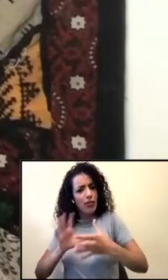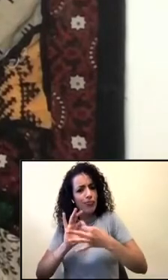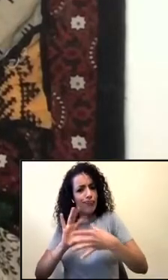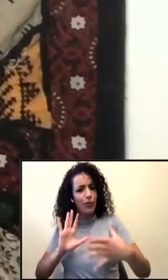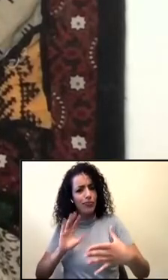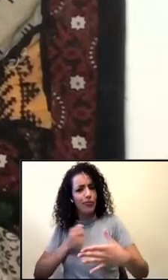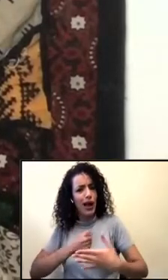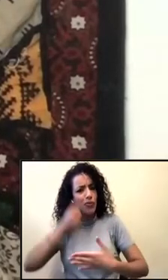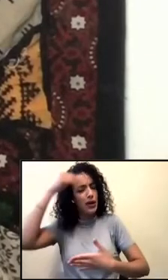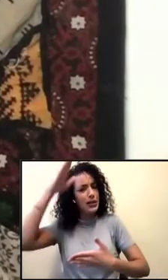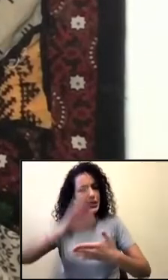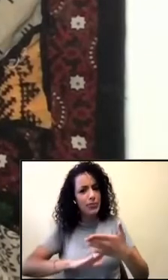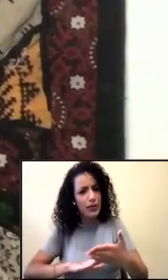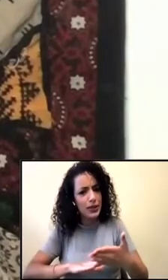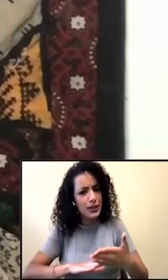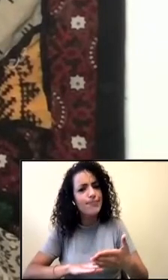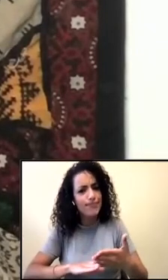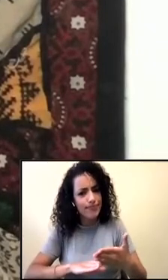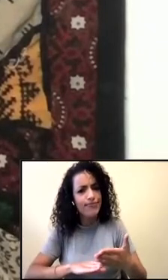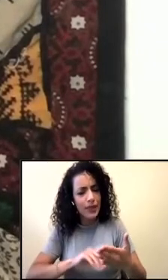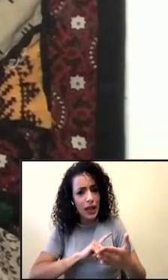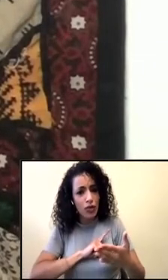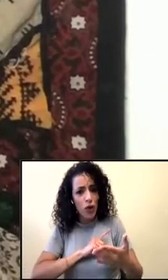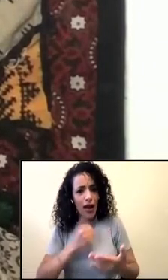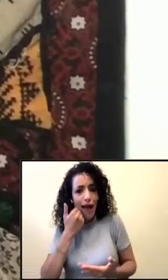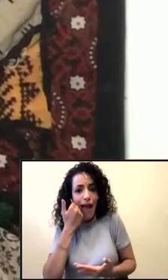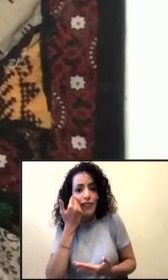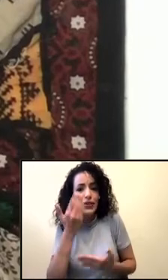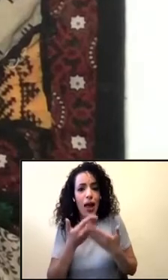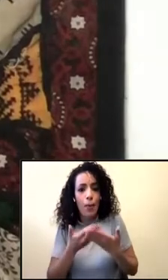and that's really why, sort of Everyday Muslim came to be, because it gave us